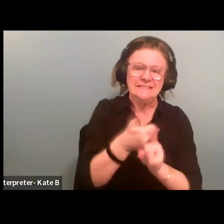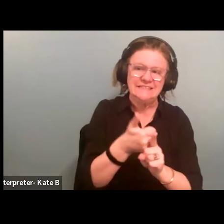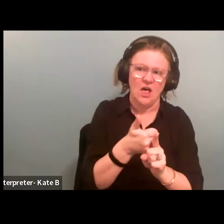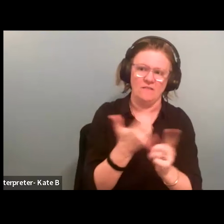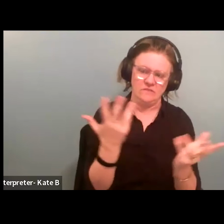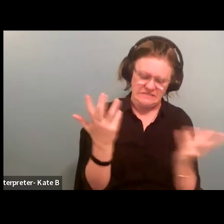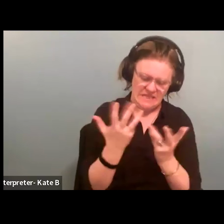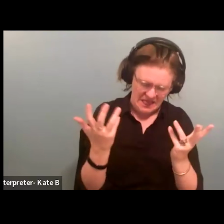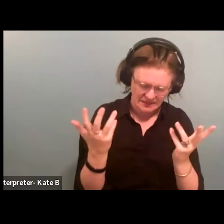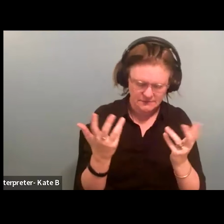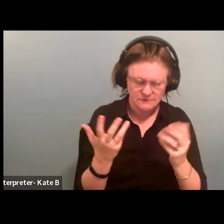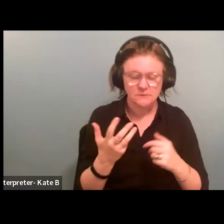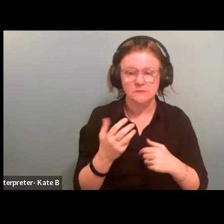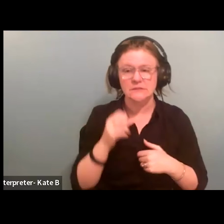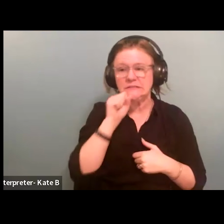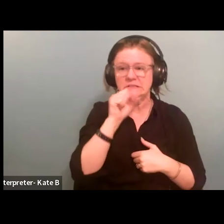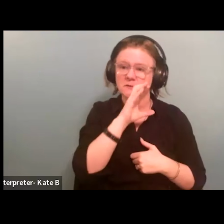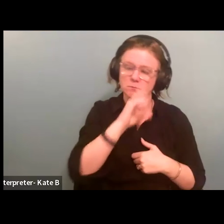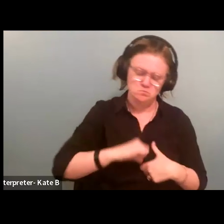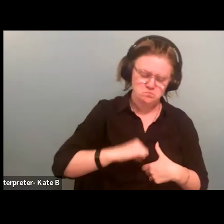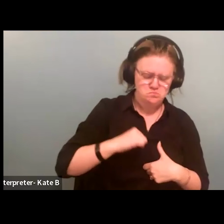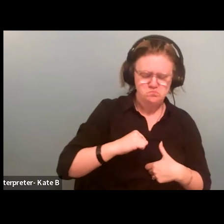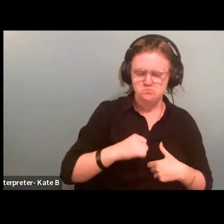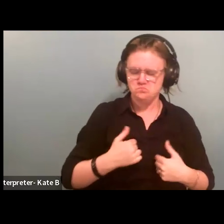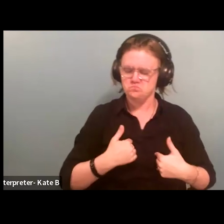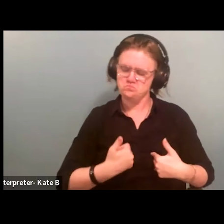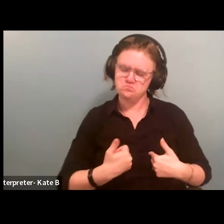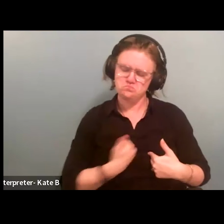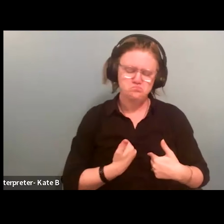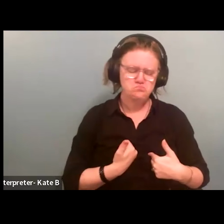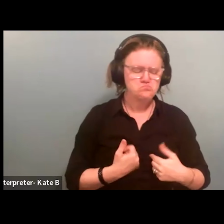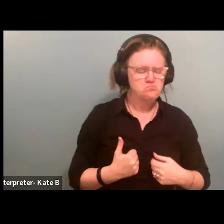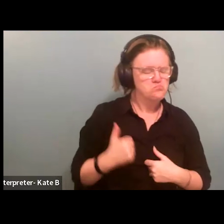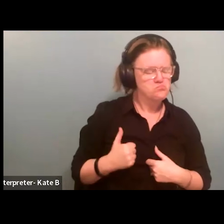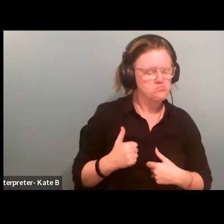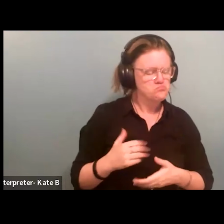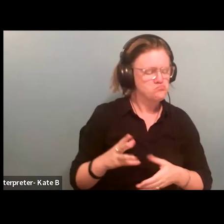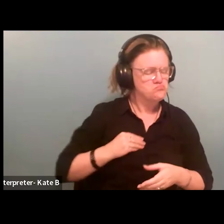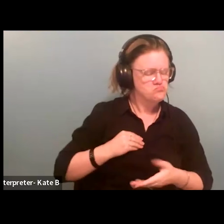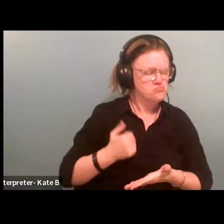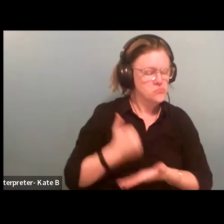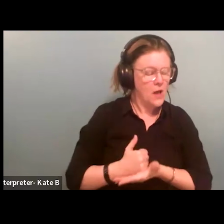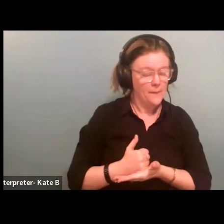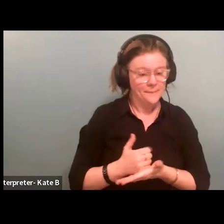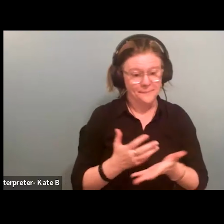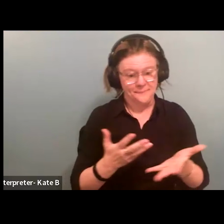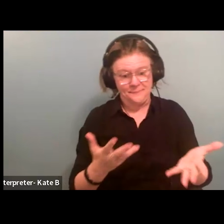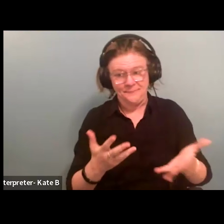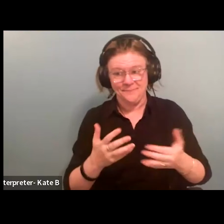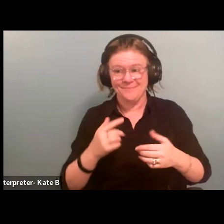Older adults are proud. They try and do things for themselves. And sometimes their physical or their cognitive,